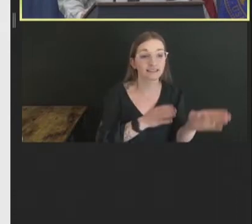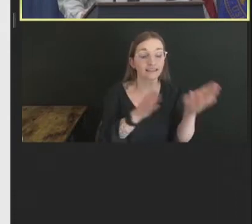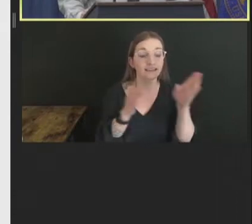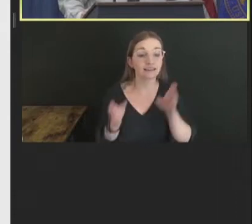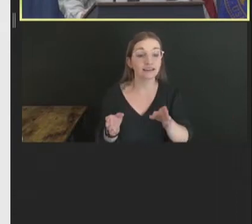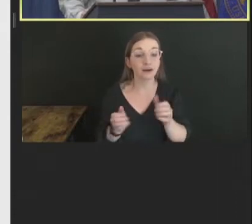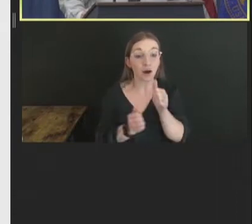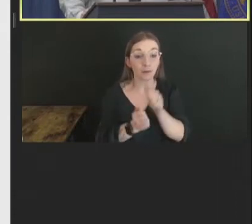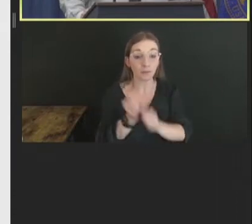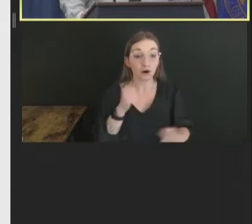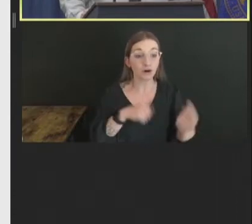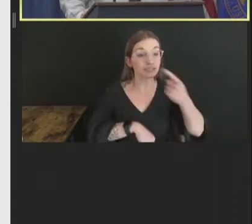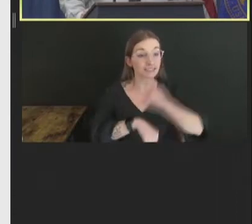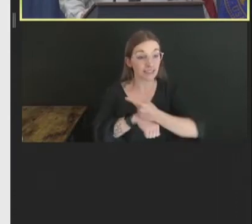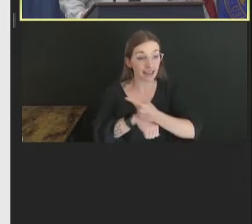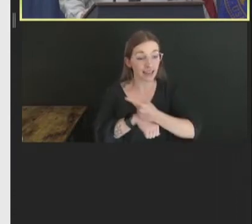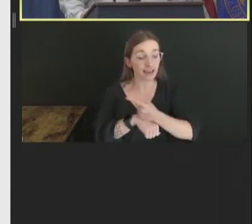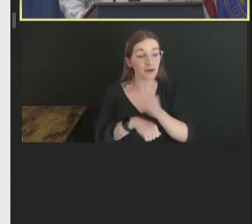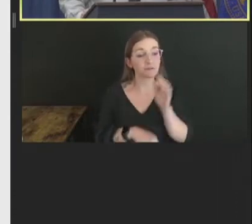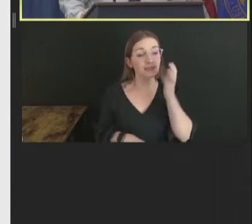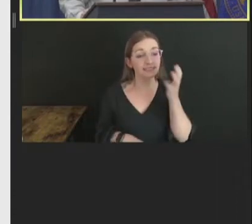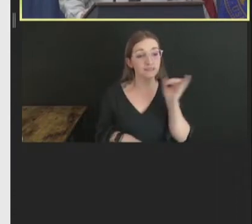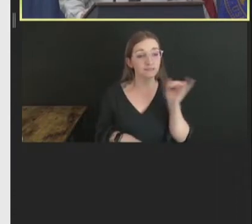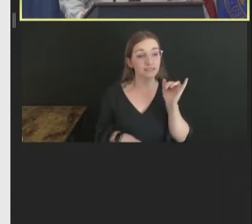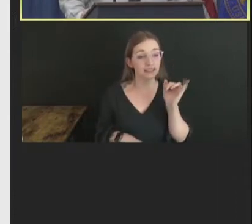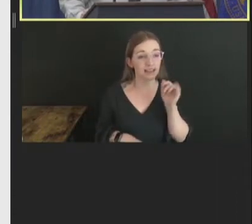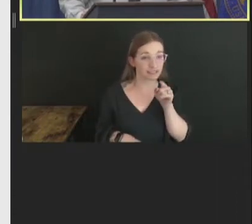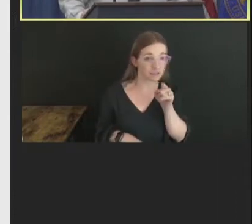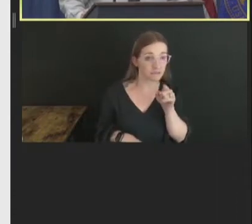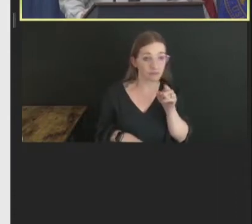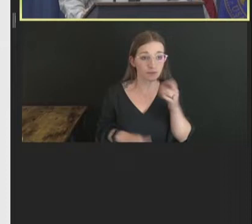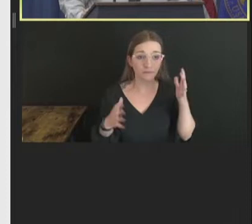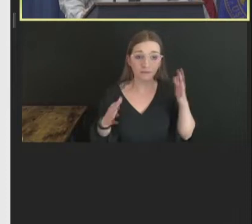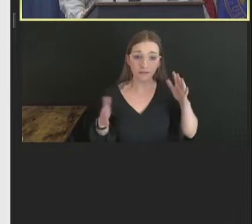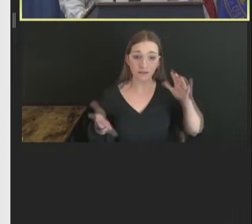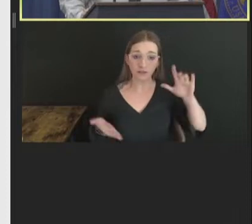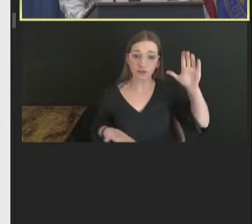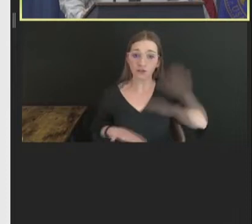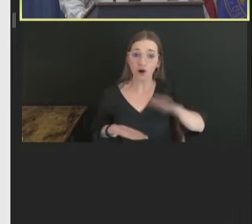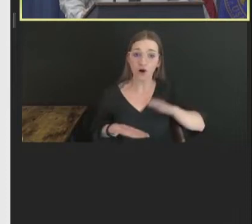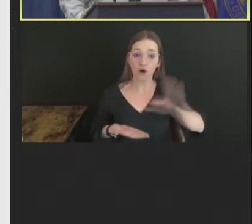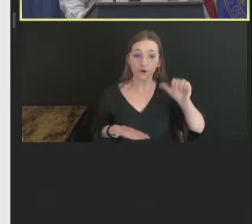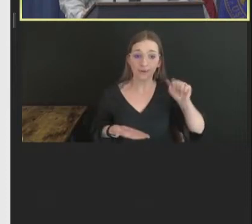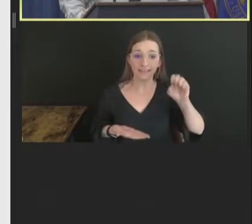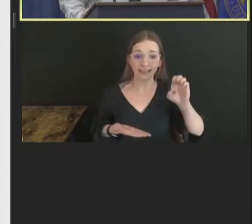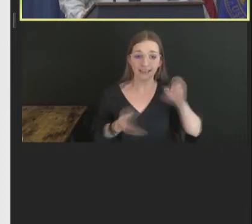what looks from this perspective, as to being a very low case number. But everybody agrees this